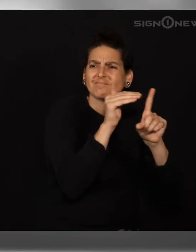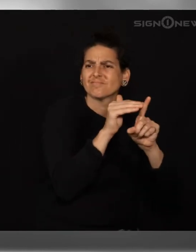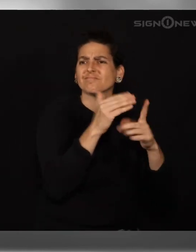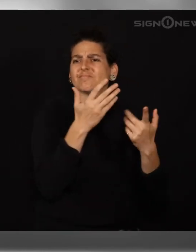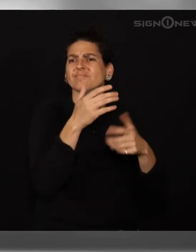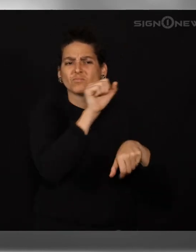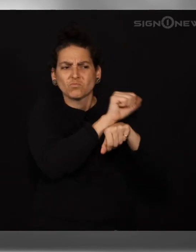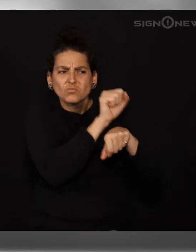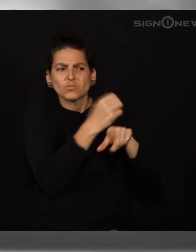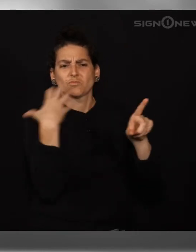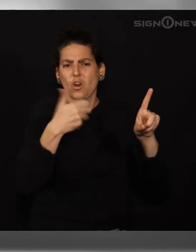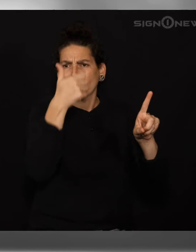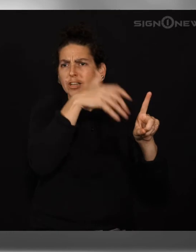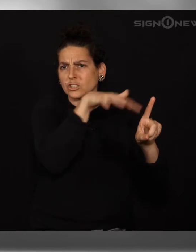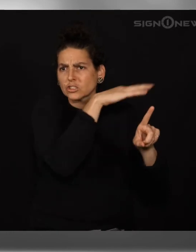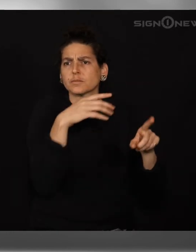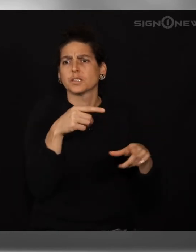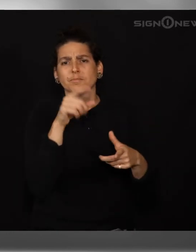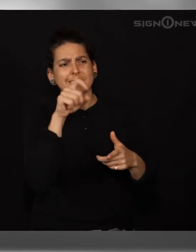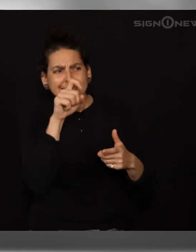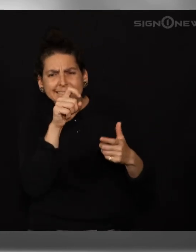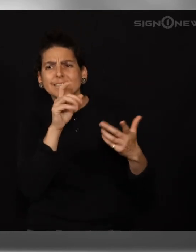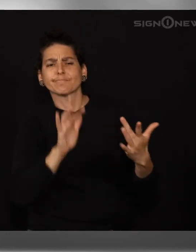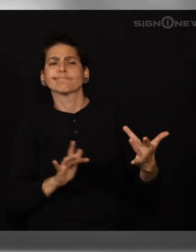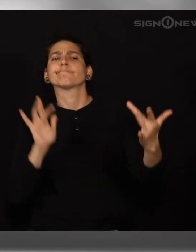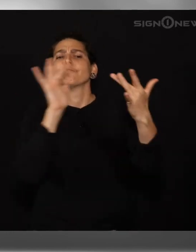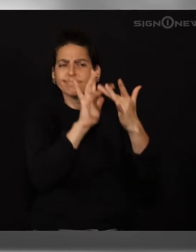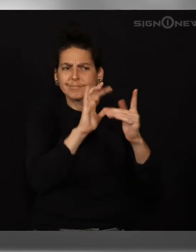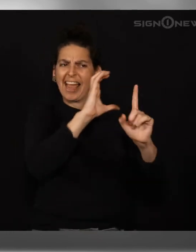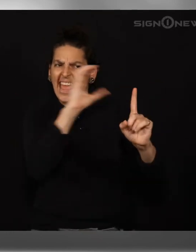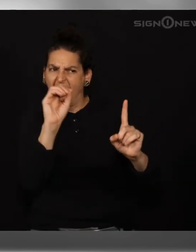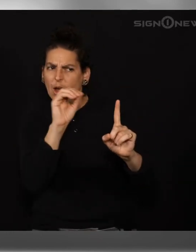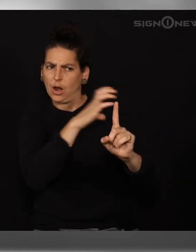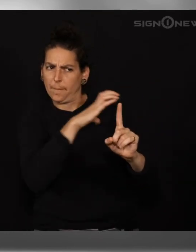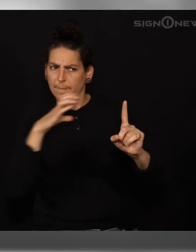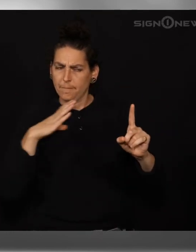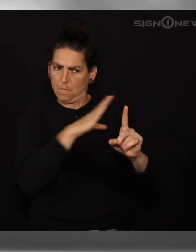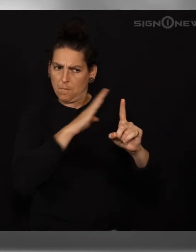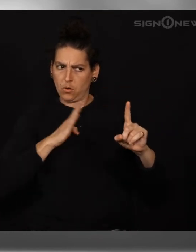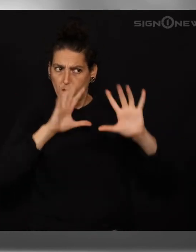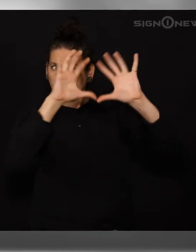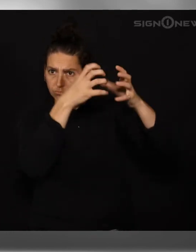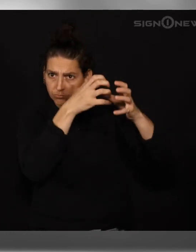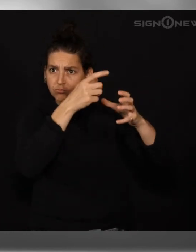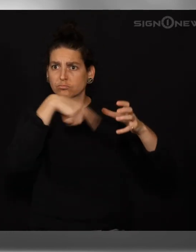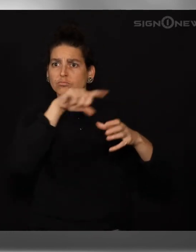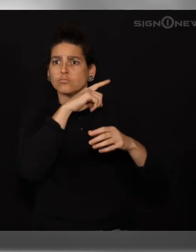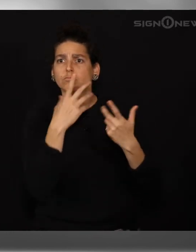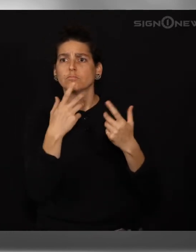If you need you can contact your county election board from the polling place by going to the Secretary of State's website and